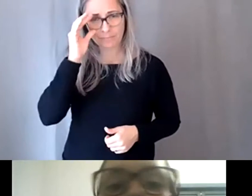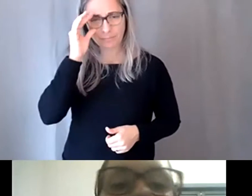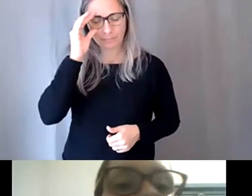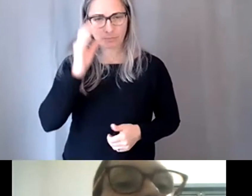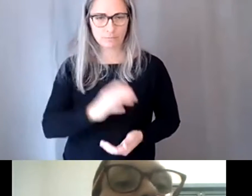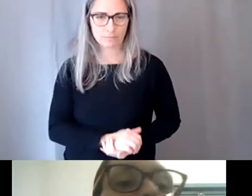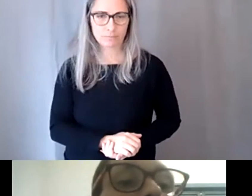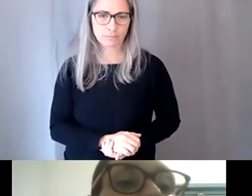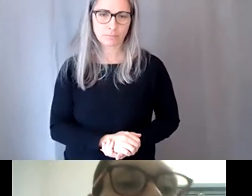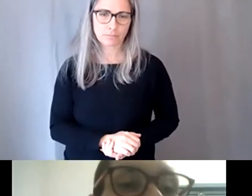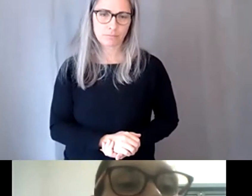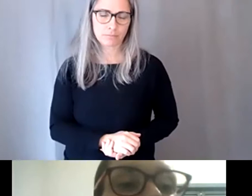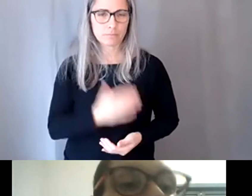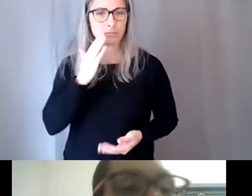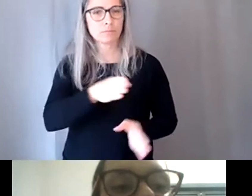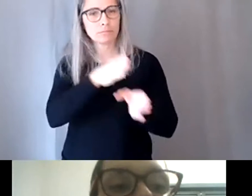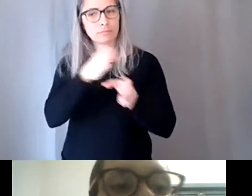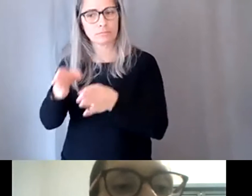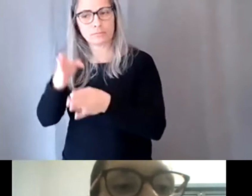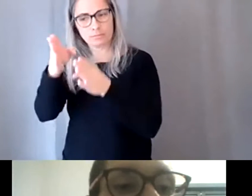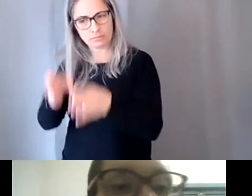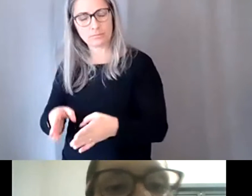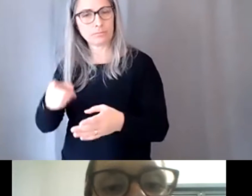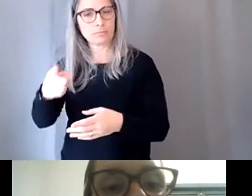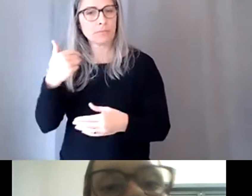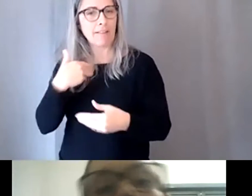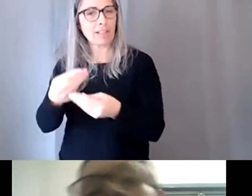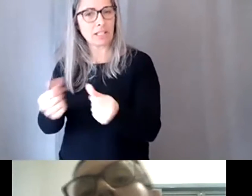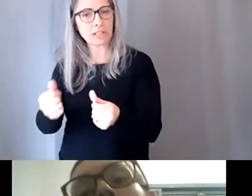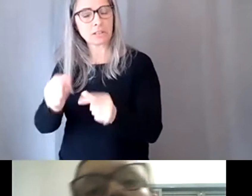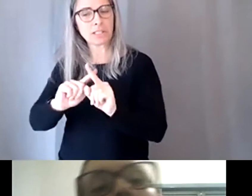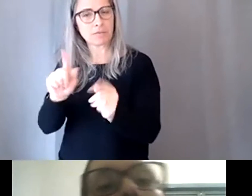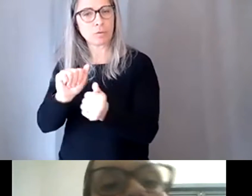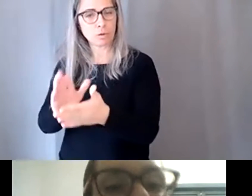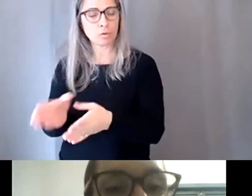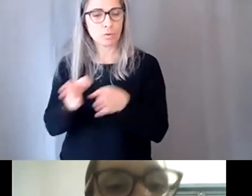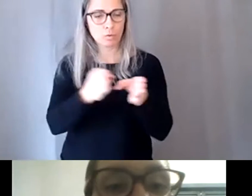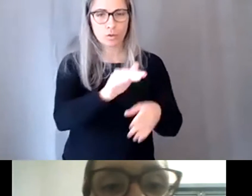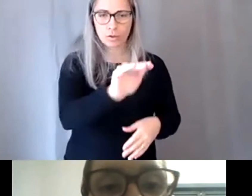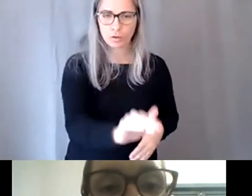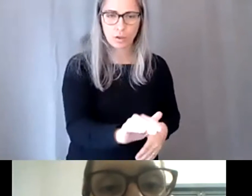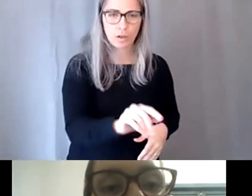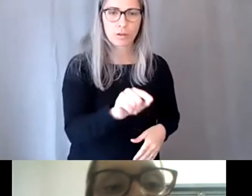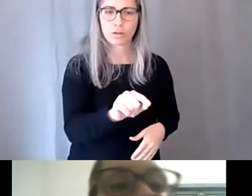disease will be healed no the child has yellow meningoceles